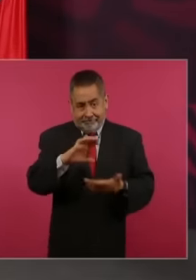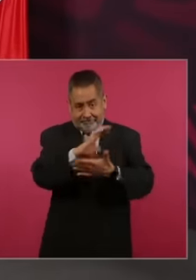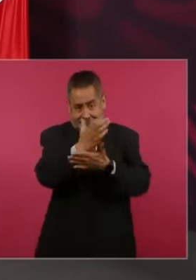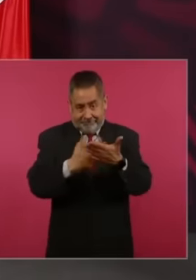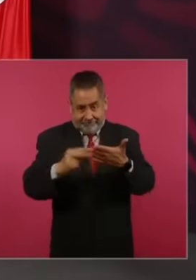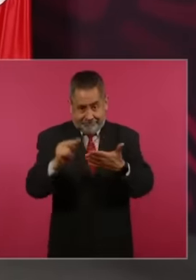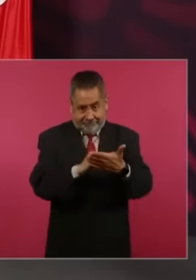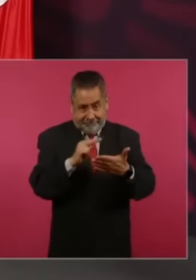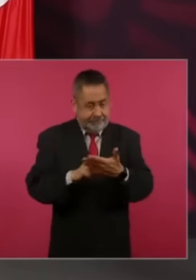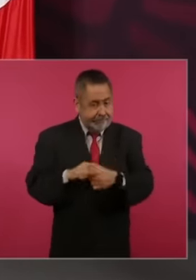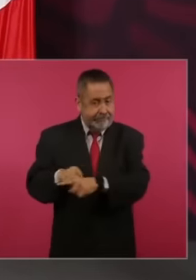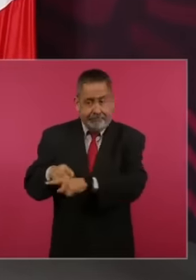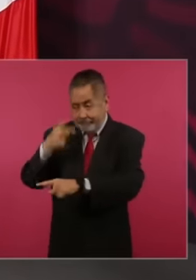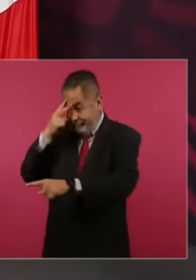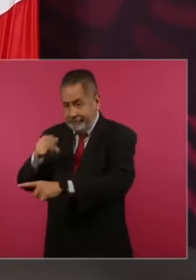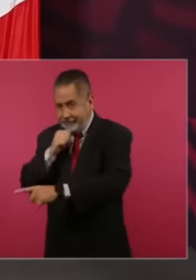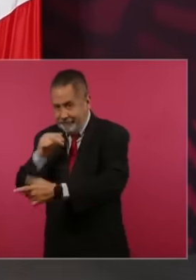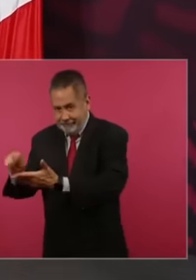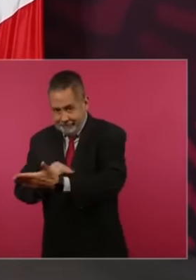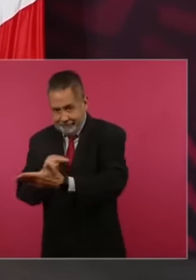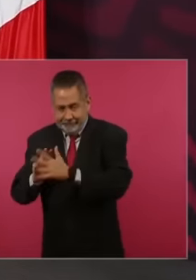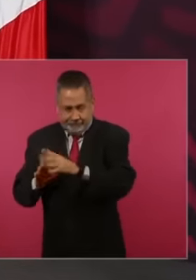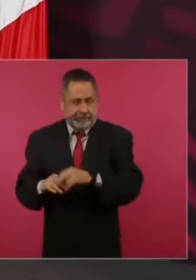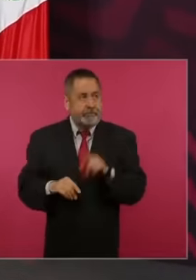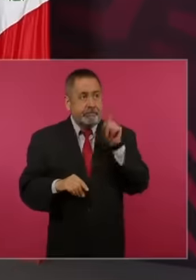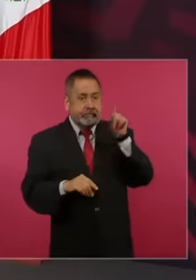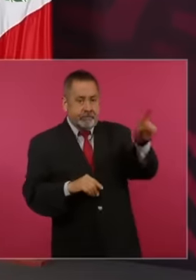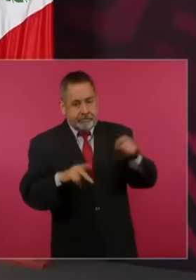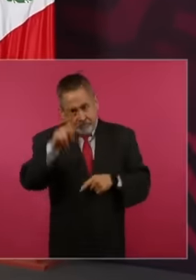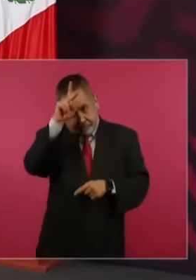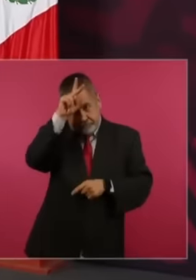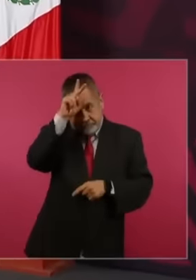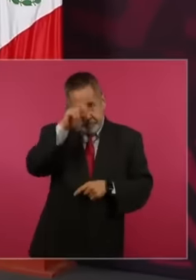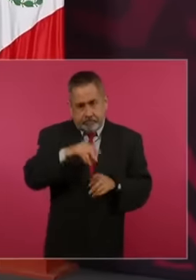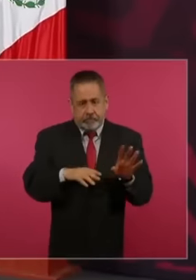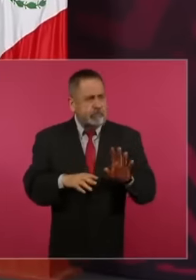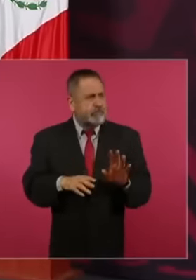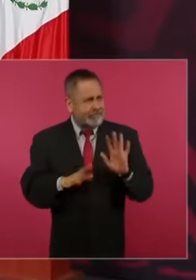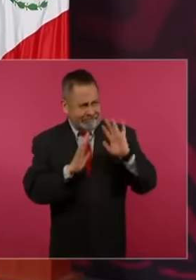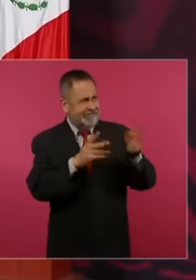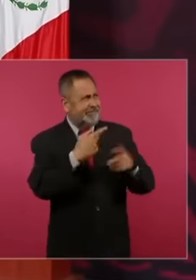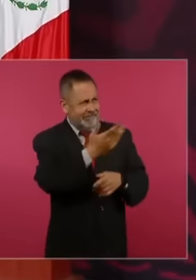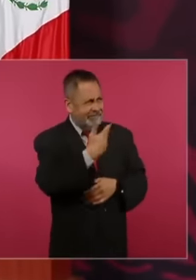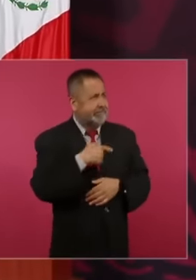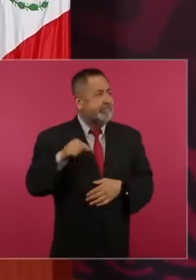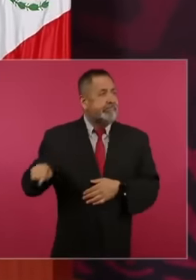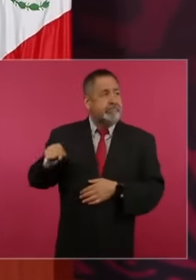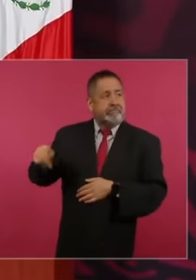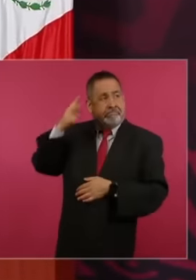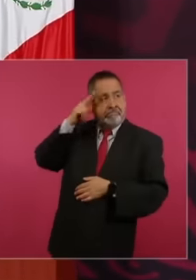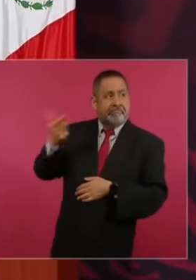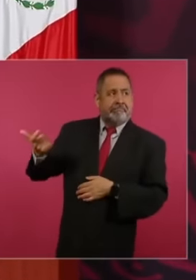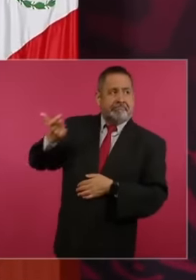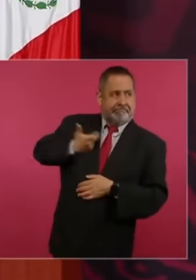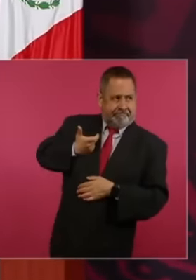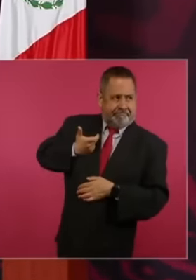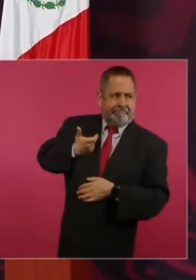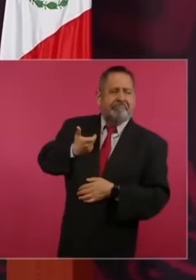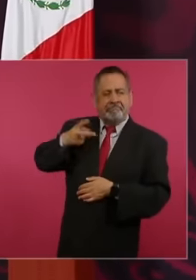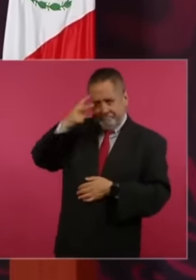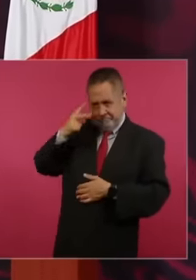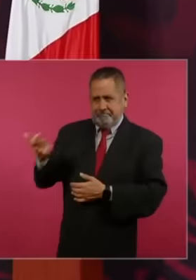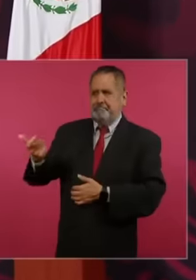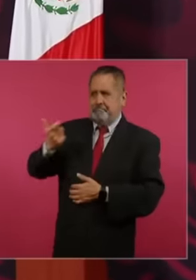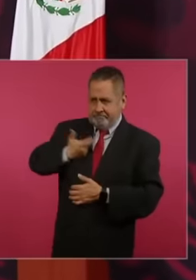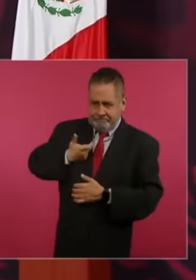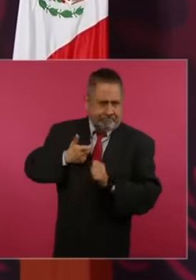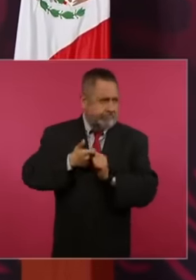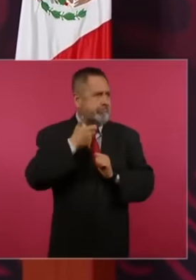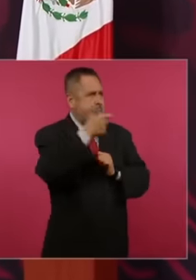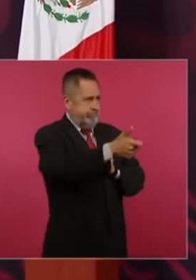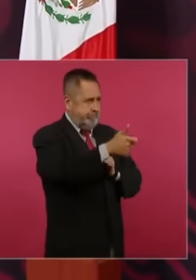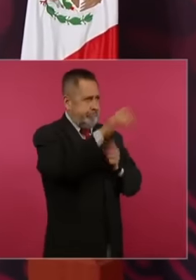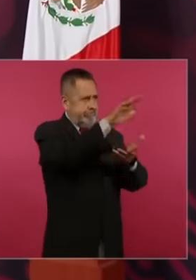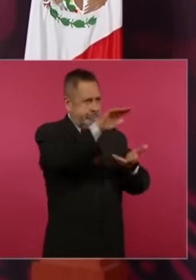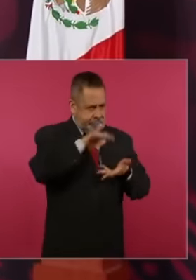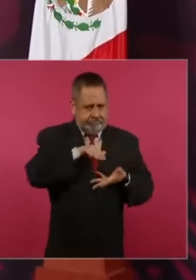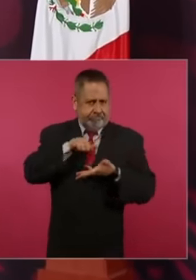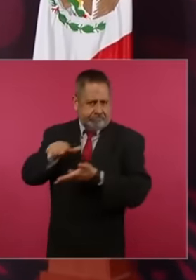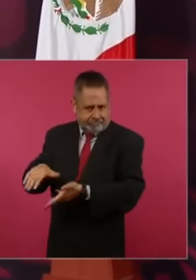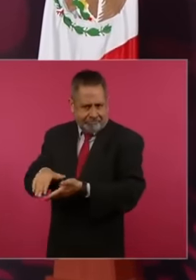Mexico We already have the agreement with the government of Mexico and in fact